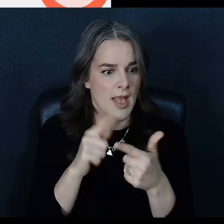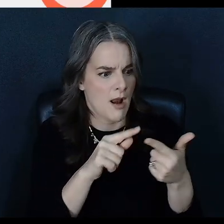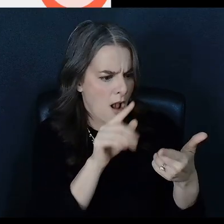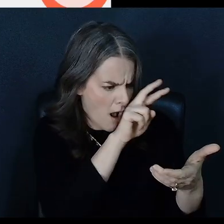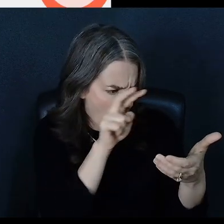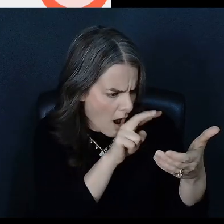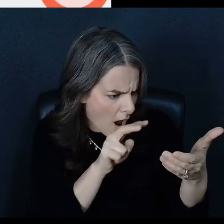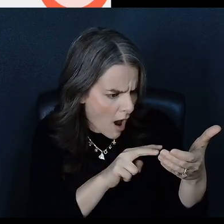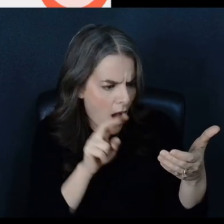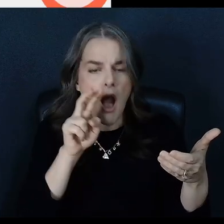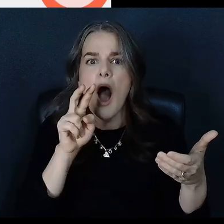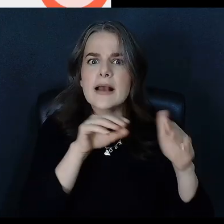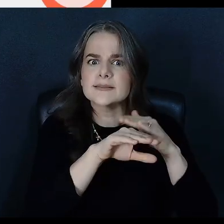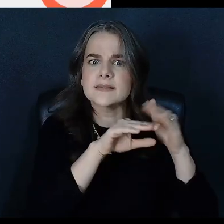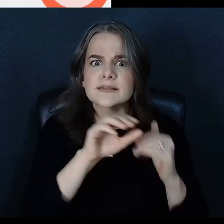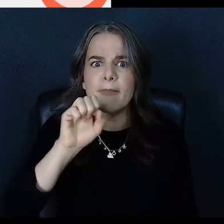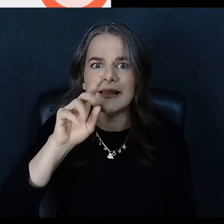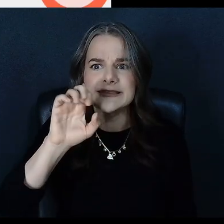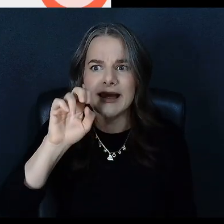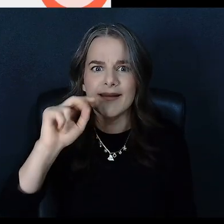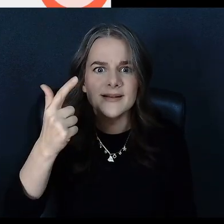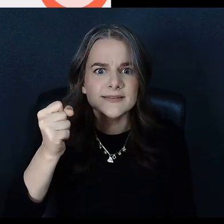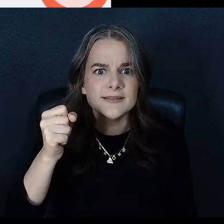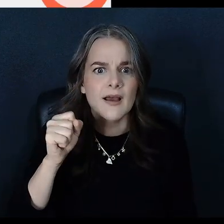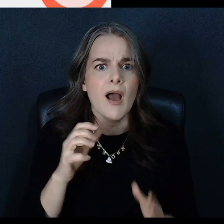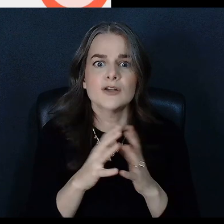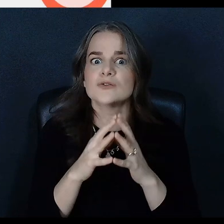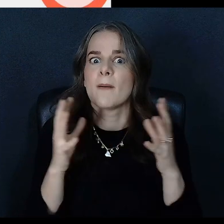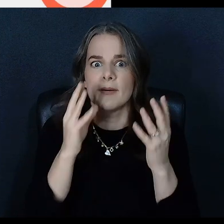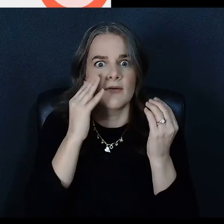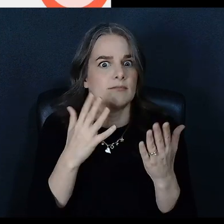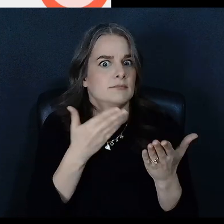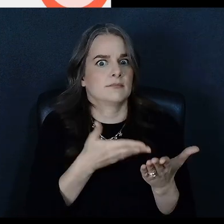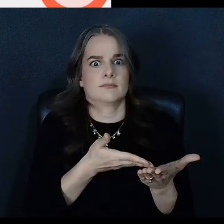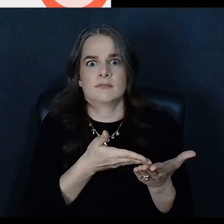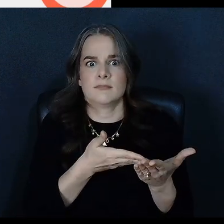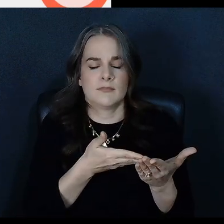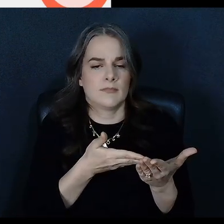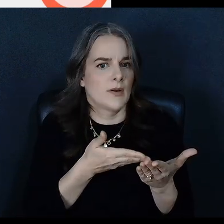there in our devices. It doesn't matter what device you have. They all have something built in that is very powerful